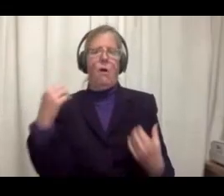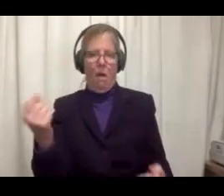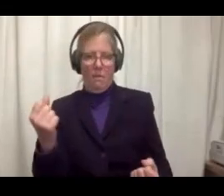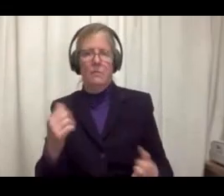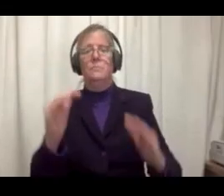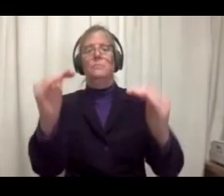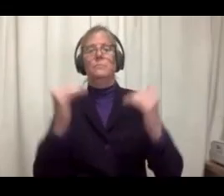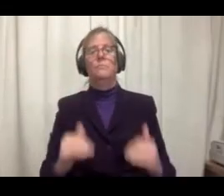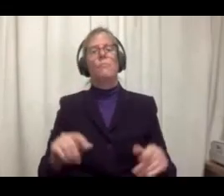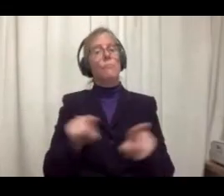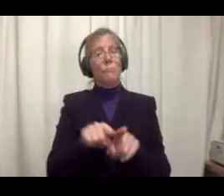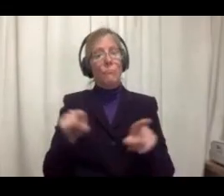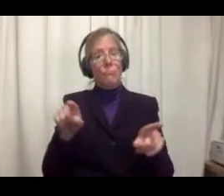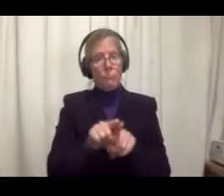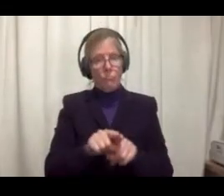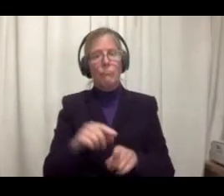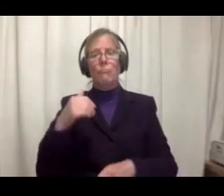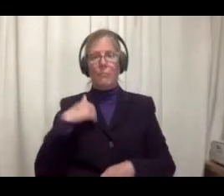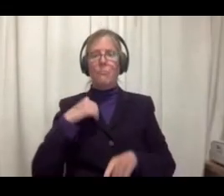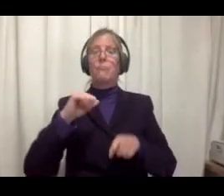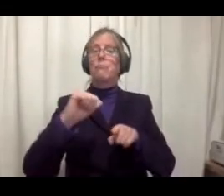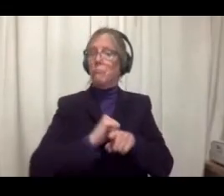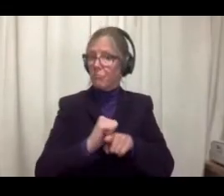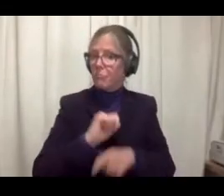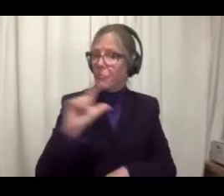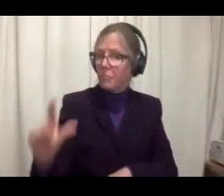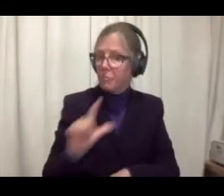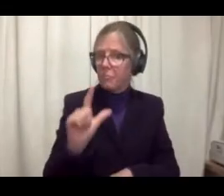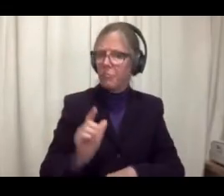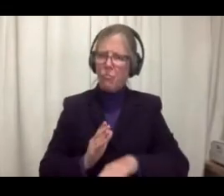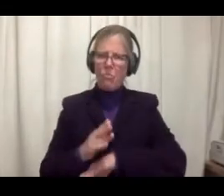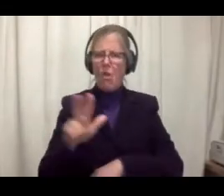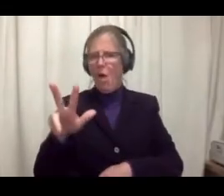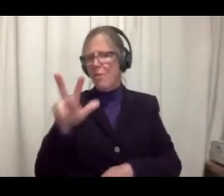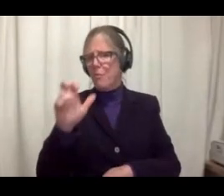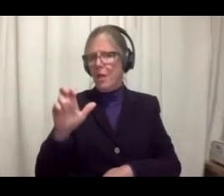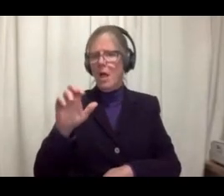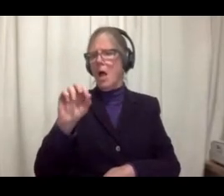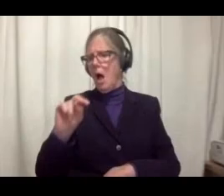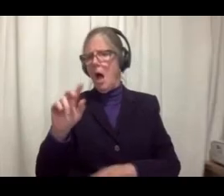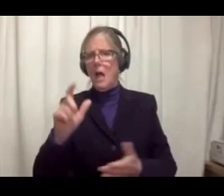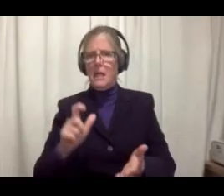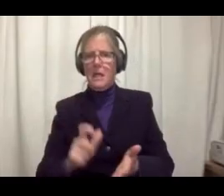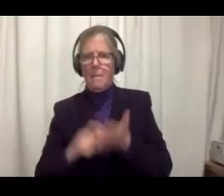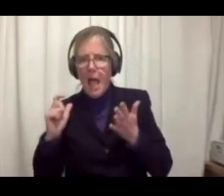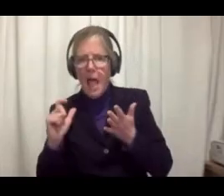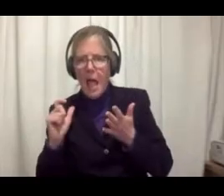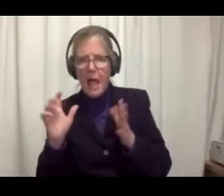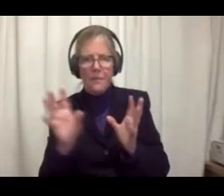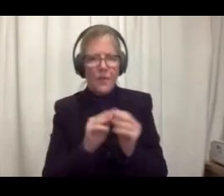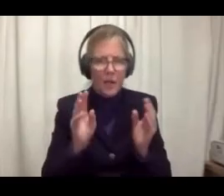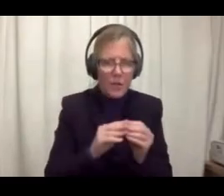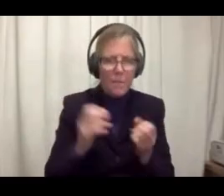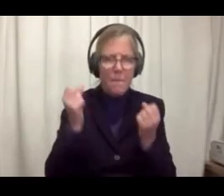of which are eligible for CRC credit. Topics range from accessibility to data literacy,